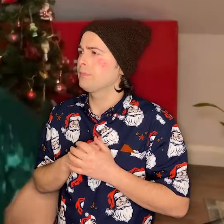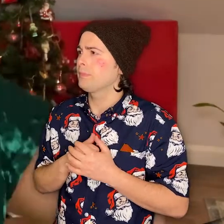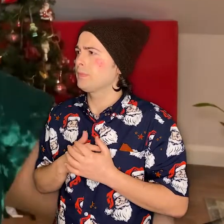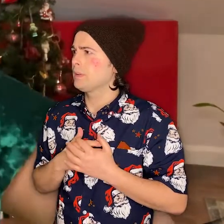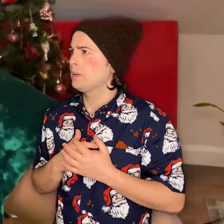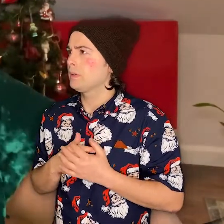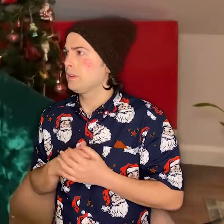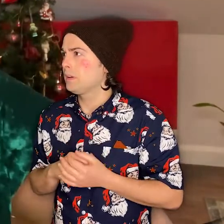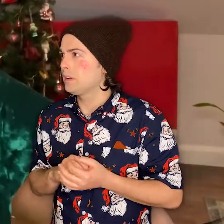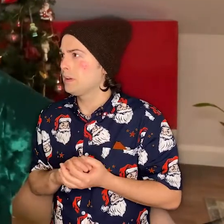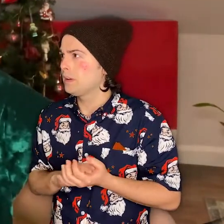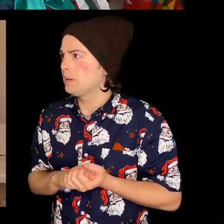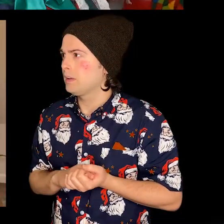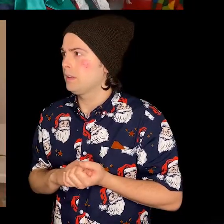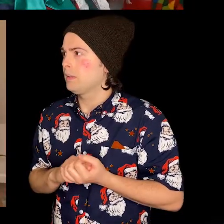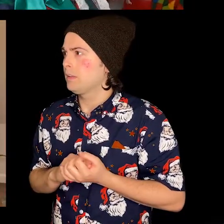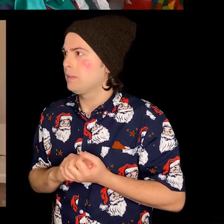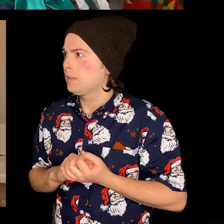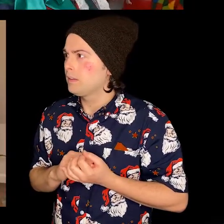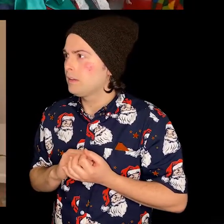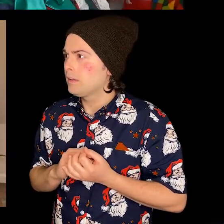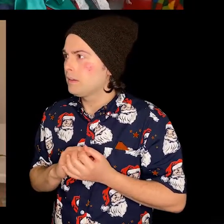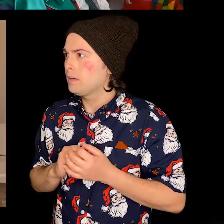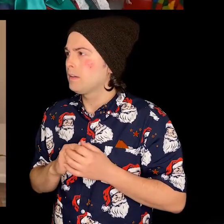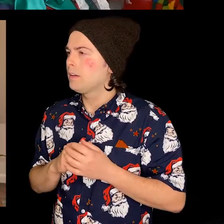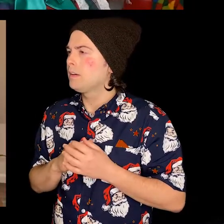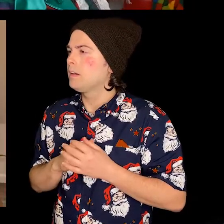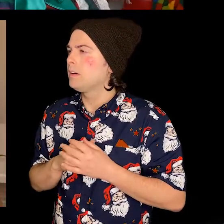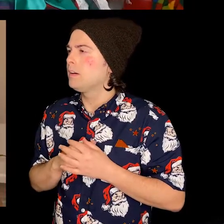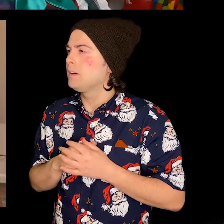She’s that nice, she couldn’t possibly take the humph with Cinders